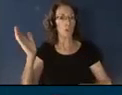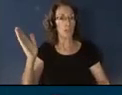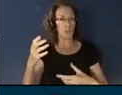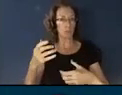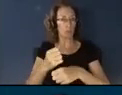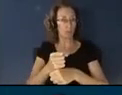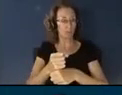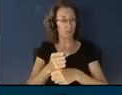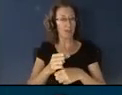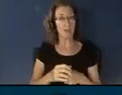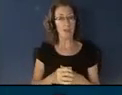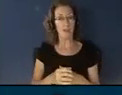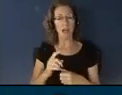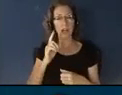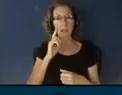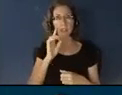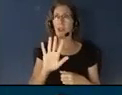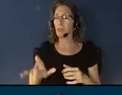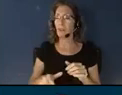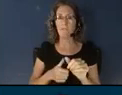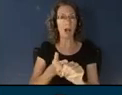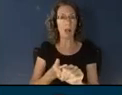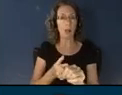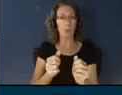that's going to be I think that's a follow-up session with Dr. Raphael,